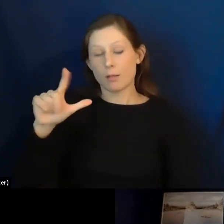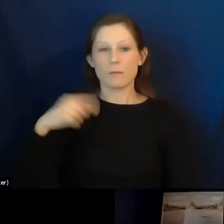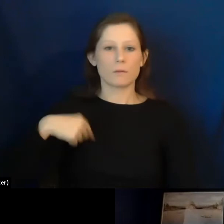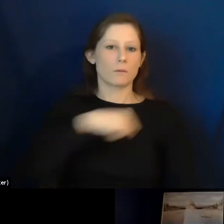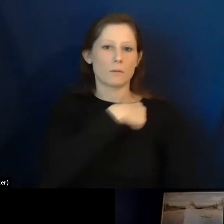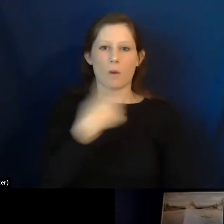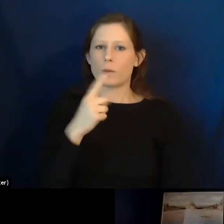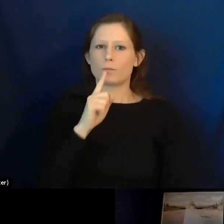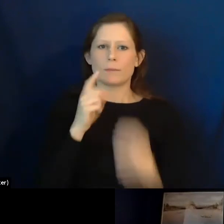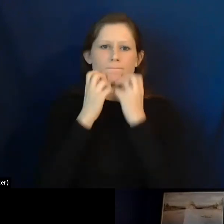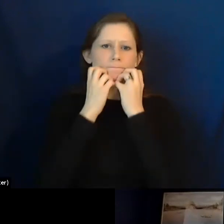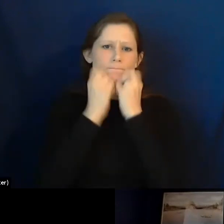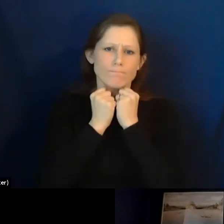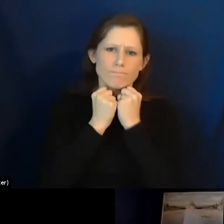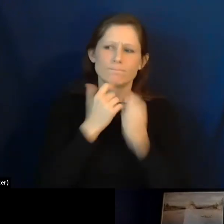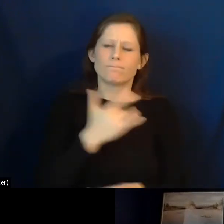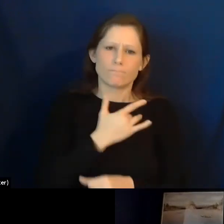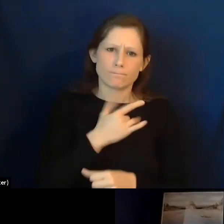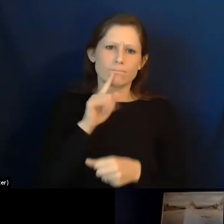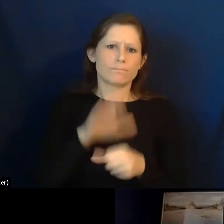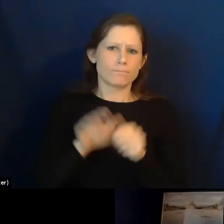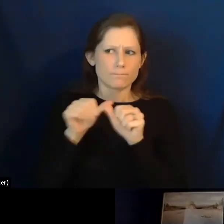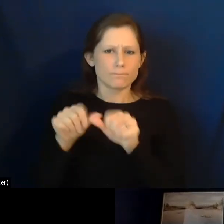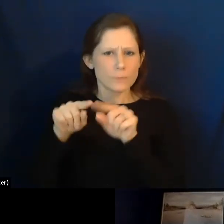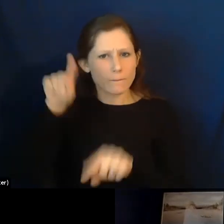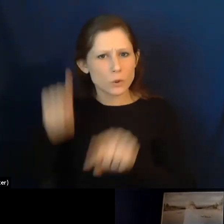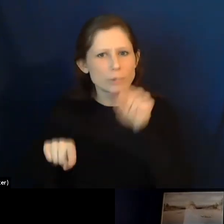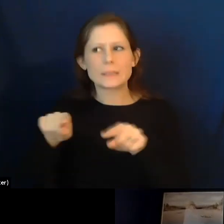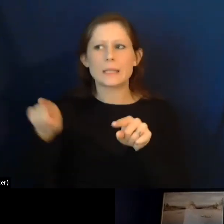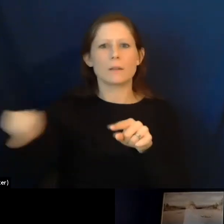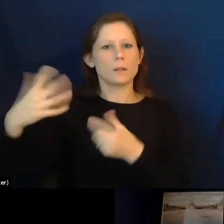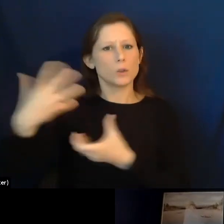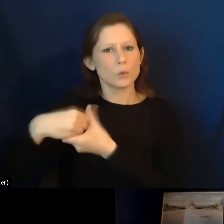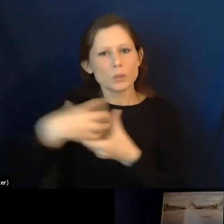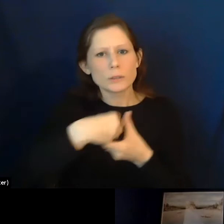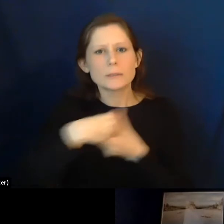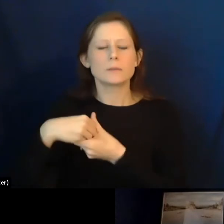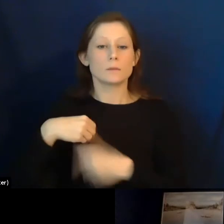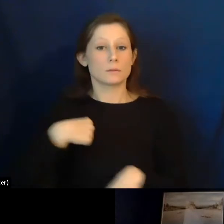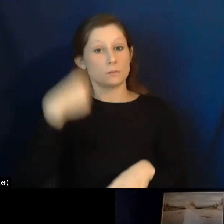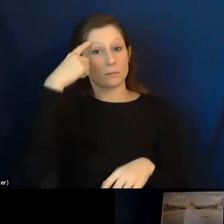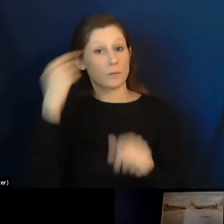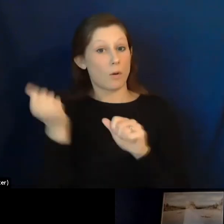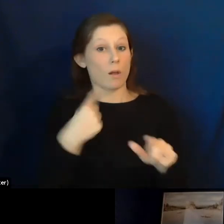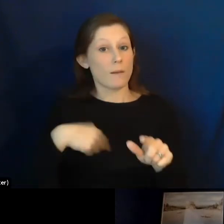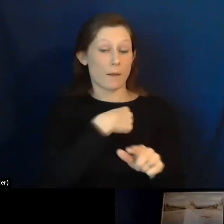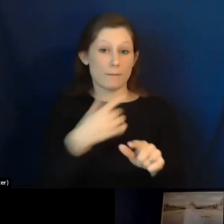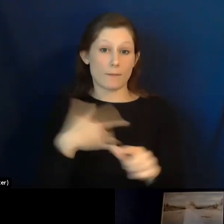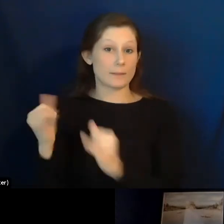dear commitments to diversity and inclusion, but I think, like all of us recently, over